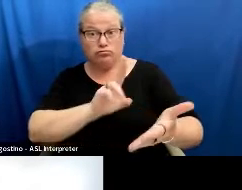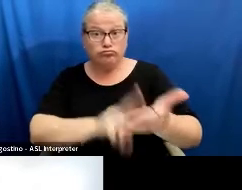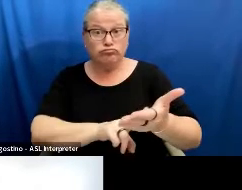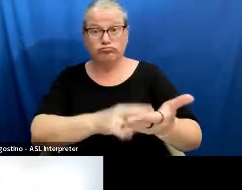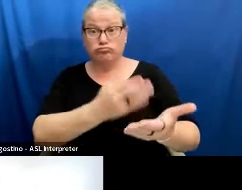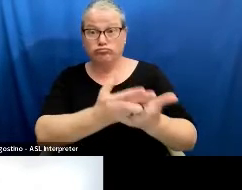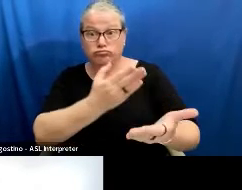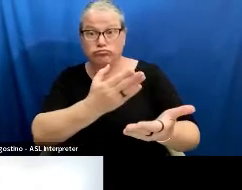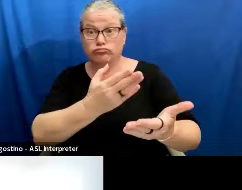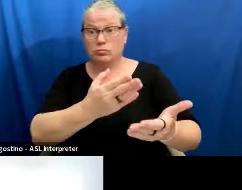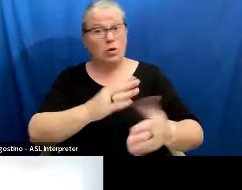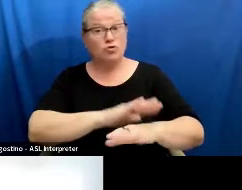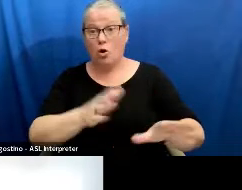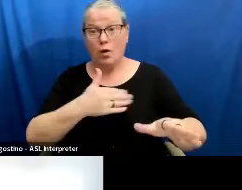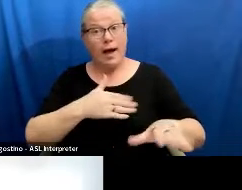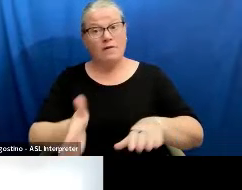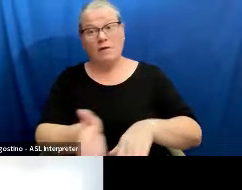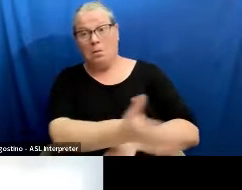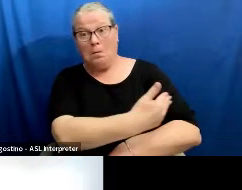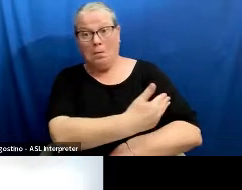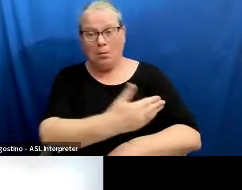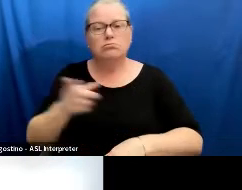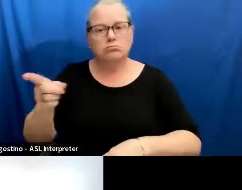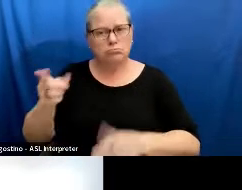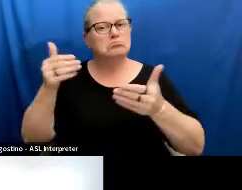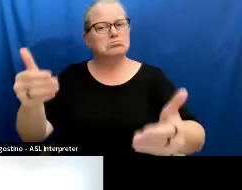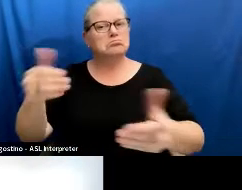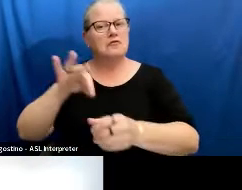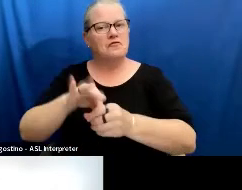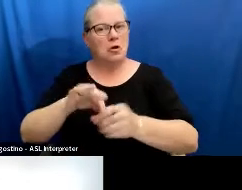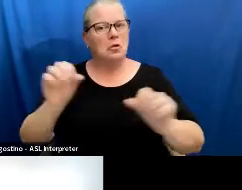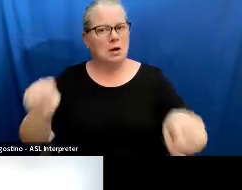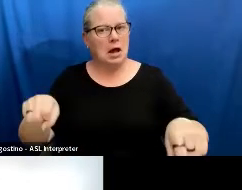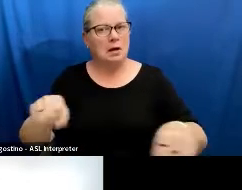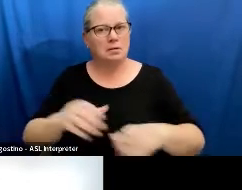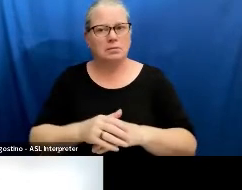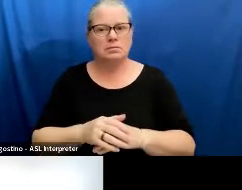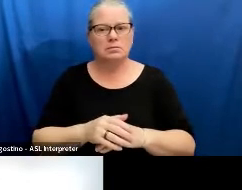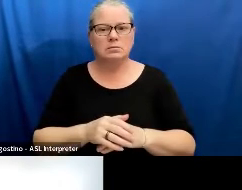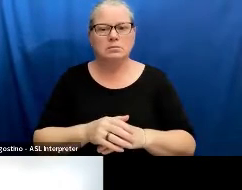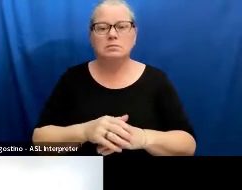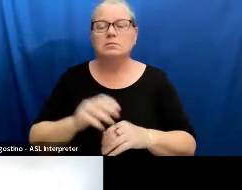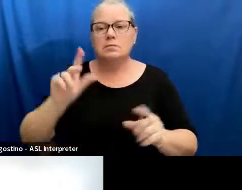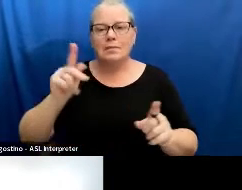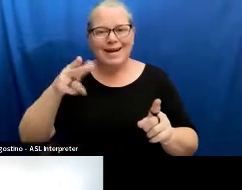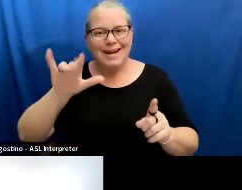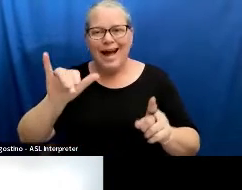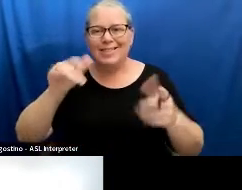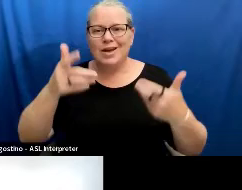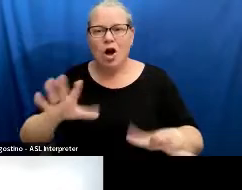and just as kathy mentioned if anyone with an intellectual disability if anyone with a guardian